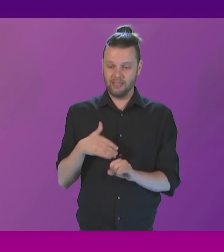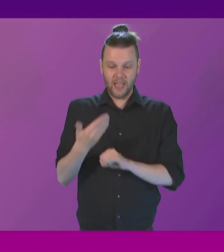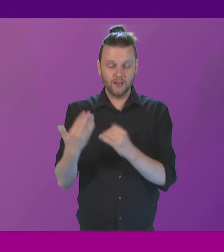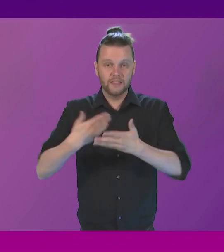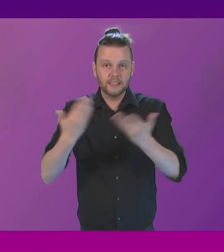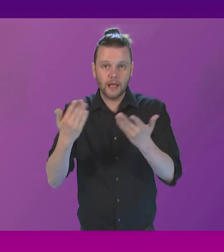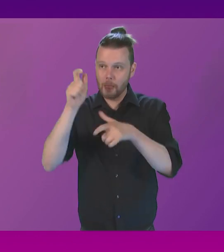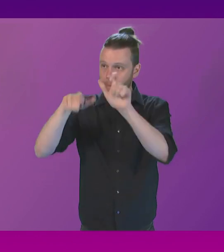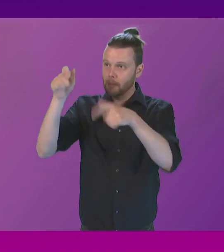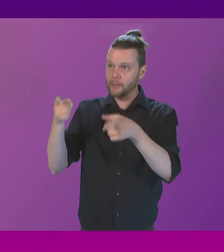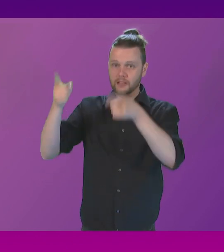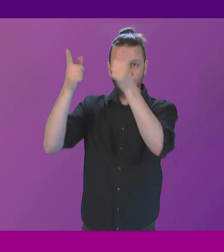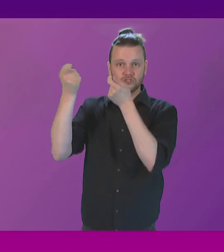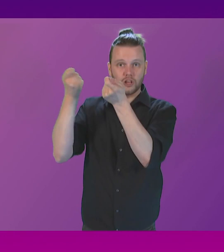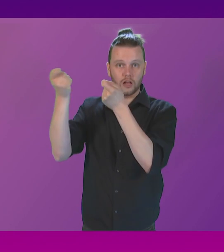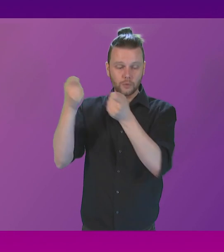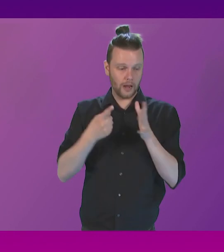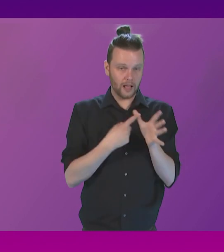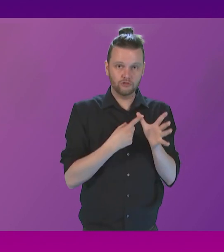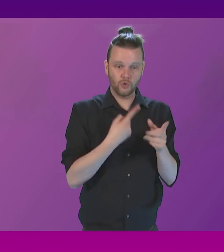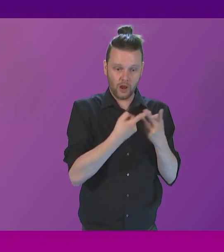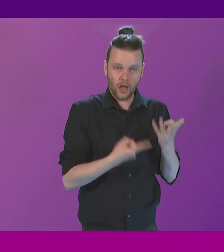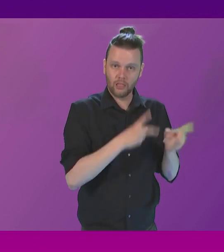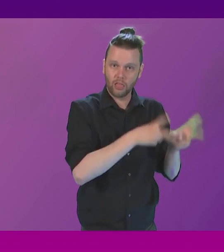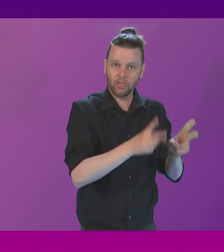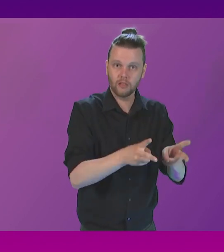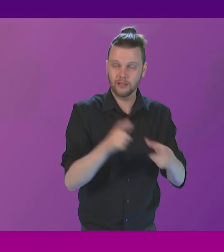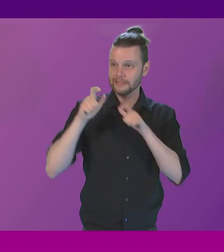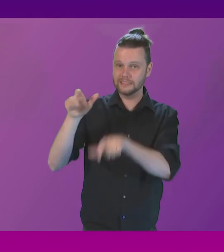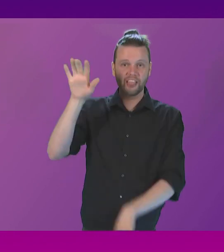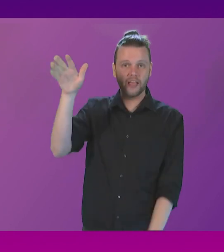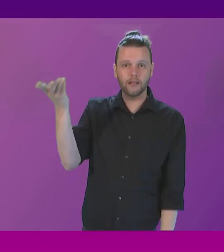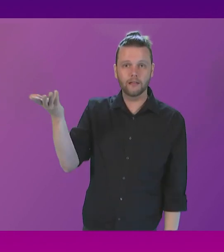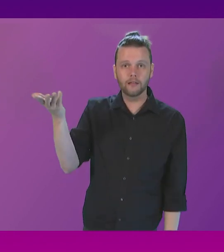who were in charge when Andrew and others lost their lives are still there. The people who